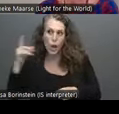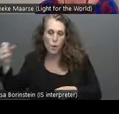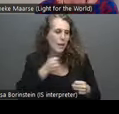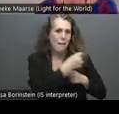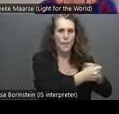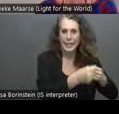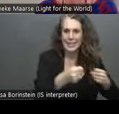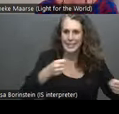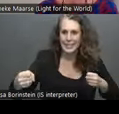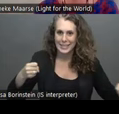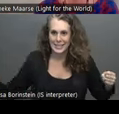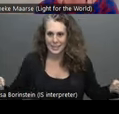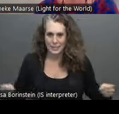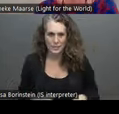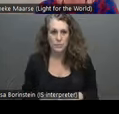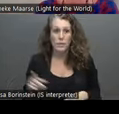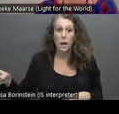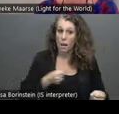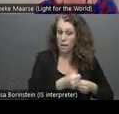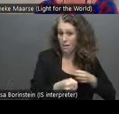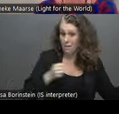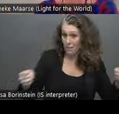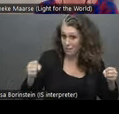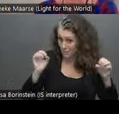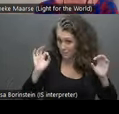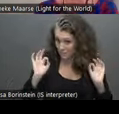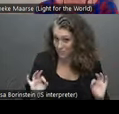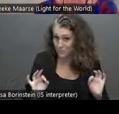not only the placements, but very often, 15:36:29 and the people are also retains.